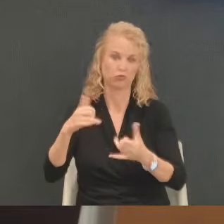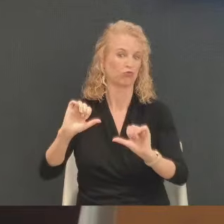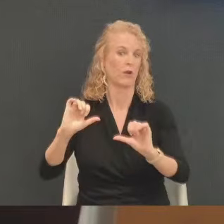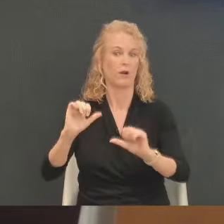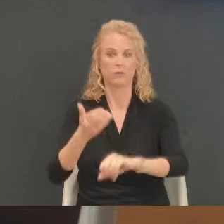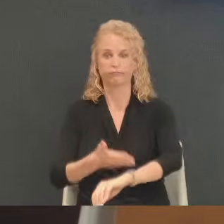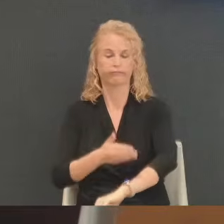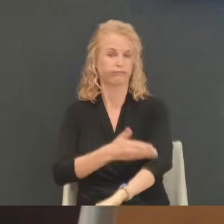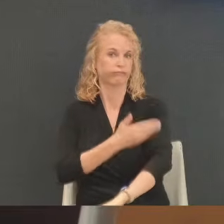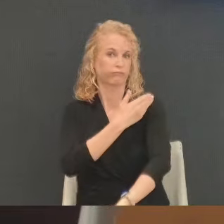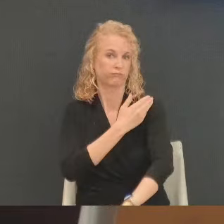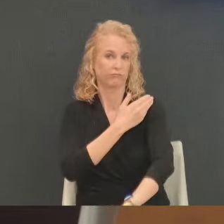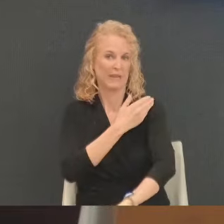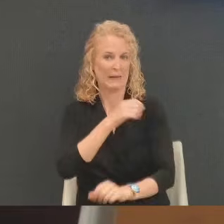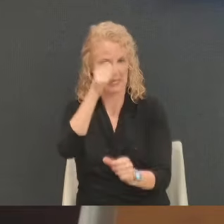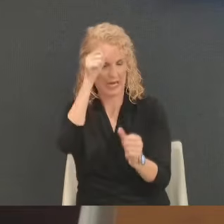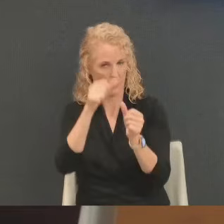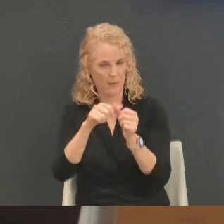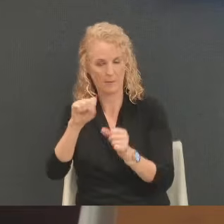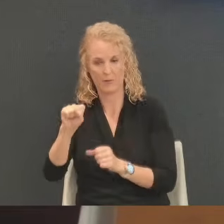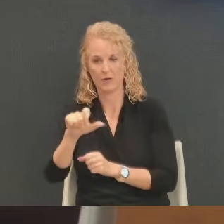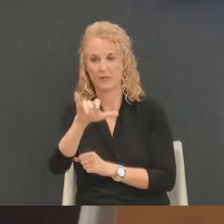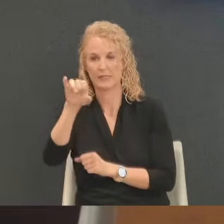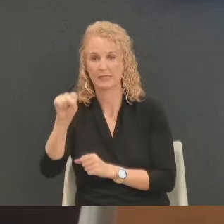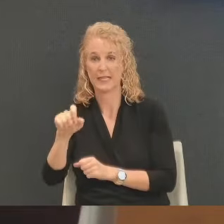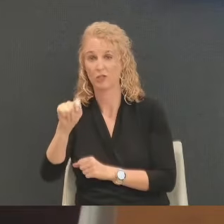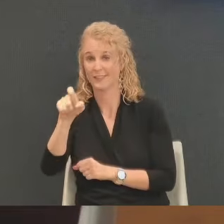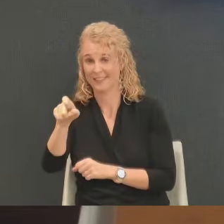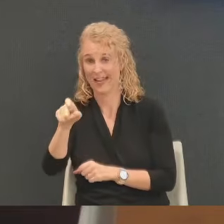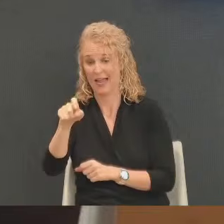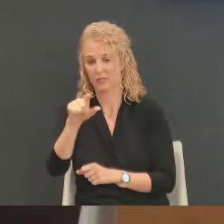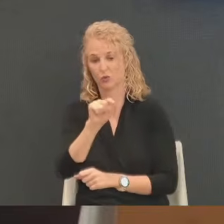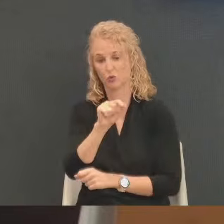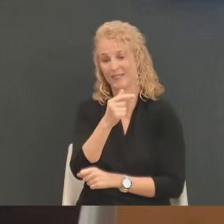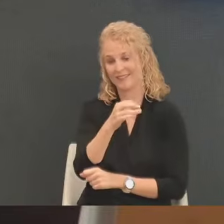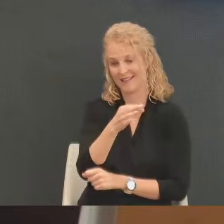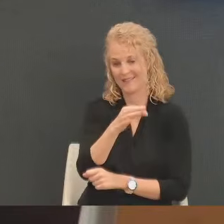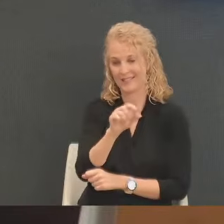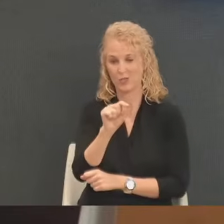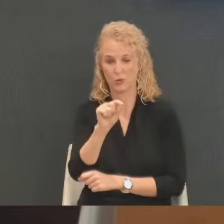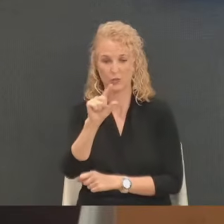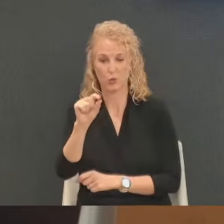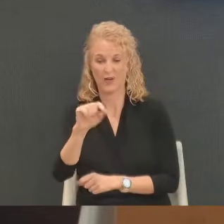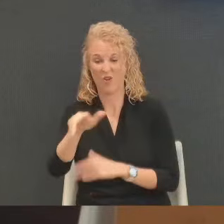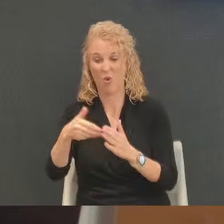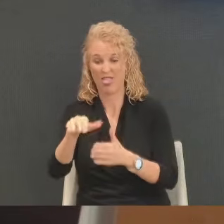especially after the sales tax went into place back in 2019 and 2020. deferred maintenance that